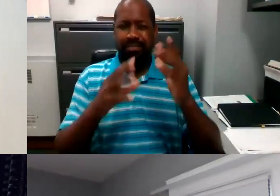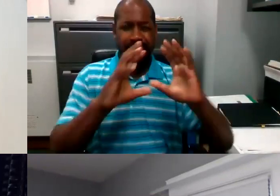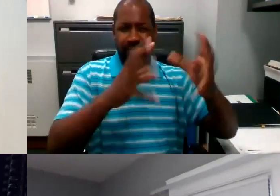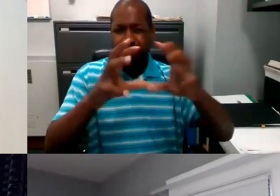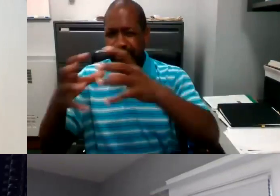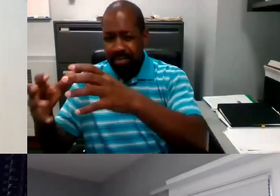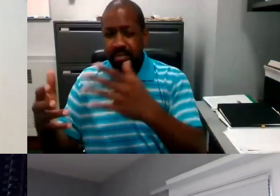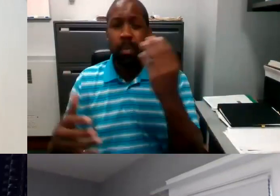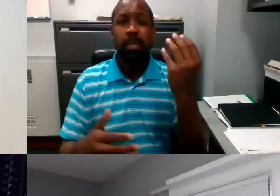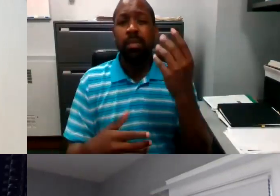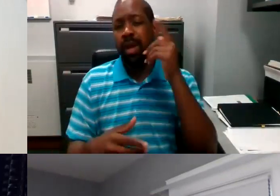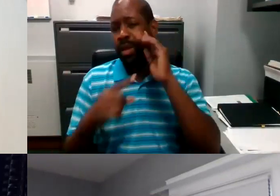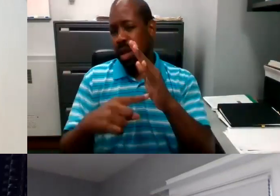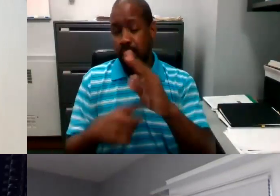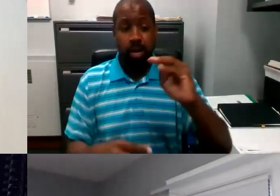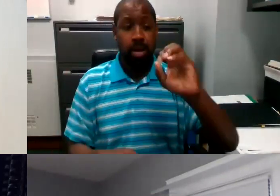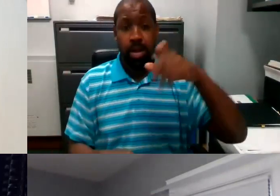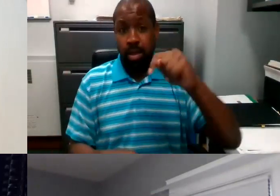AND WE'RE GOING TO HAVE VARIOUS EMPLOYERS WHO ARE INTERESTED IN HIRING DEAF OR HARD OF HEARING PEOPLE GIVE PRESENTATIONS.